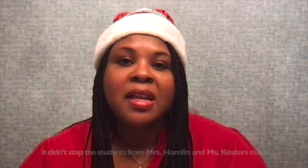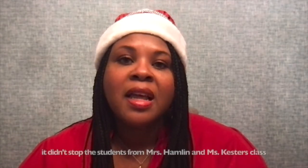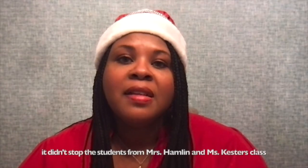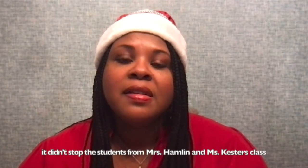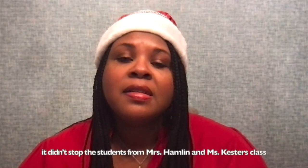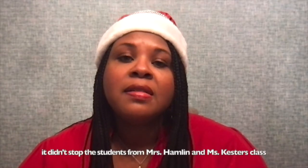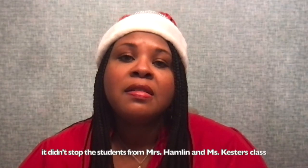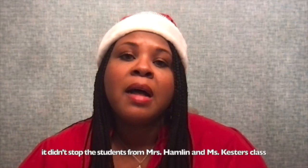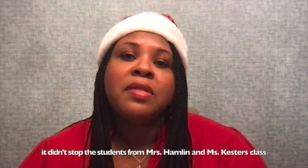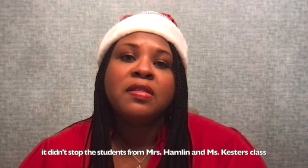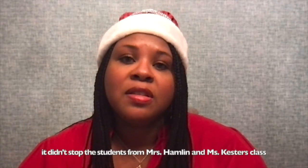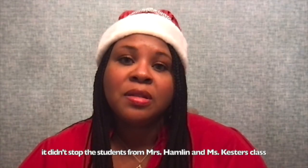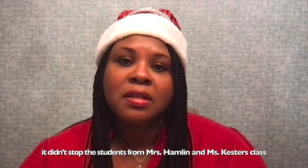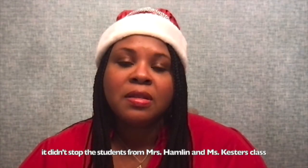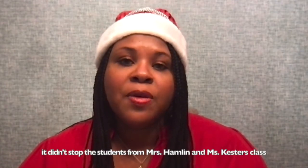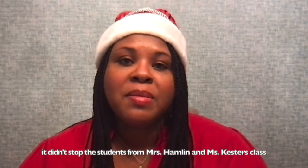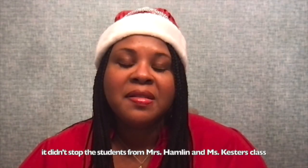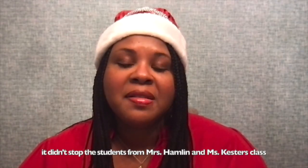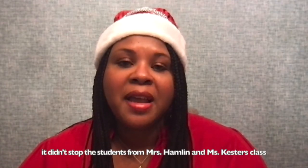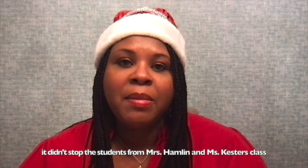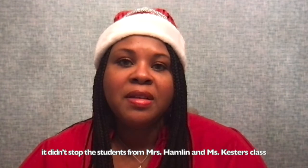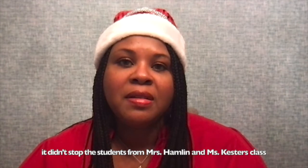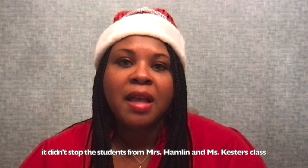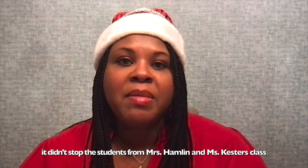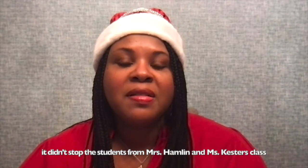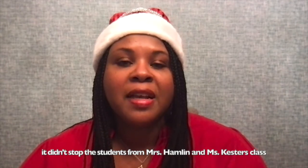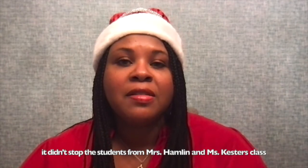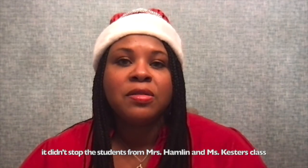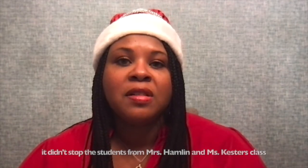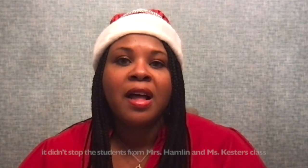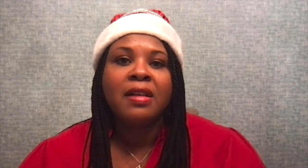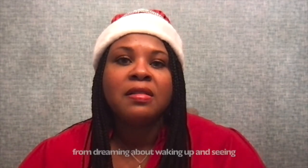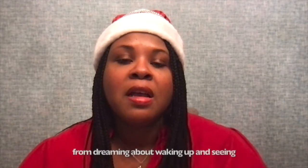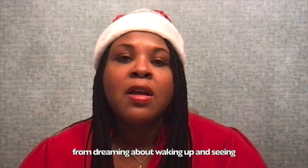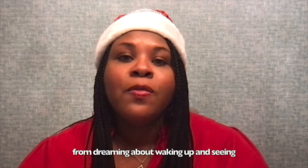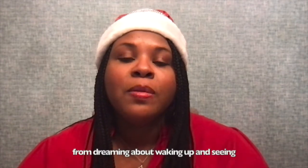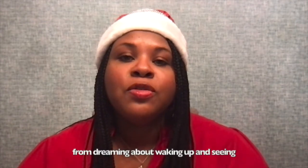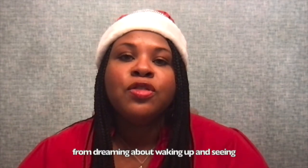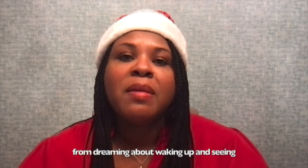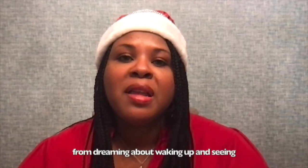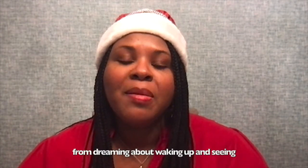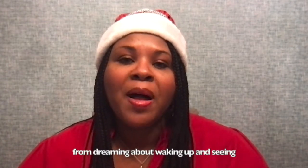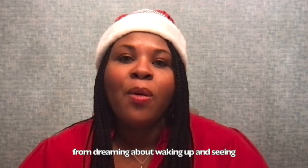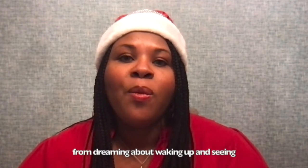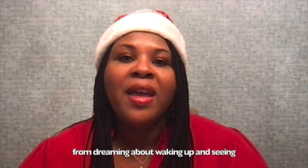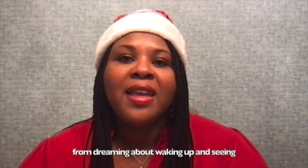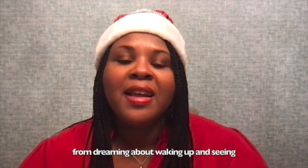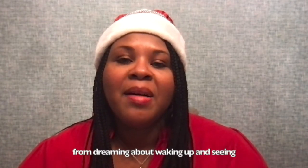it didn't stop the students from mrs hamlin and miss kester's class from dreaming about waking up